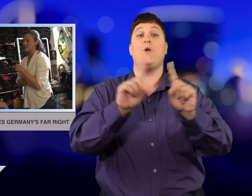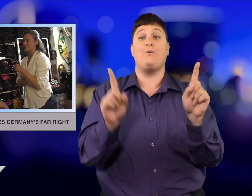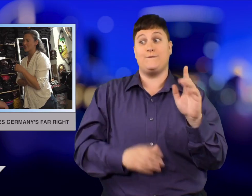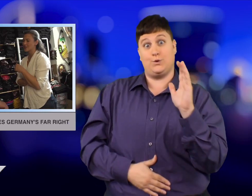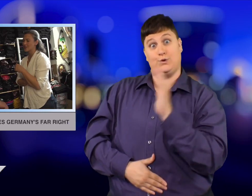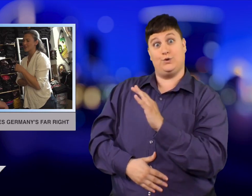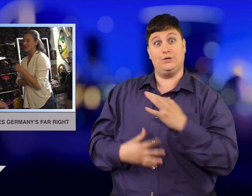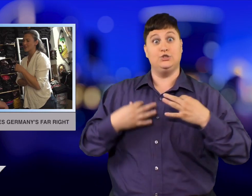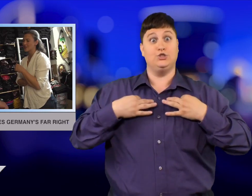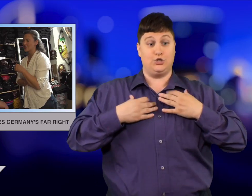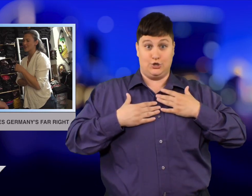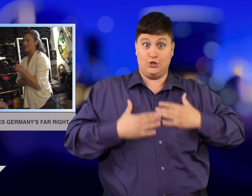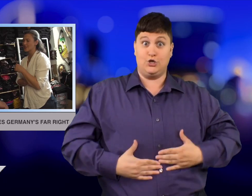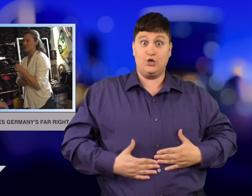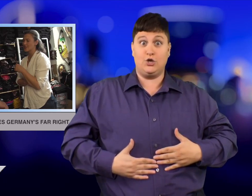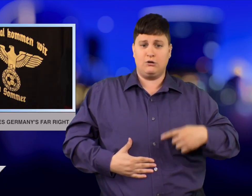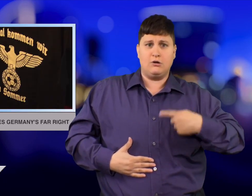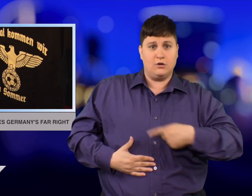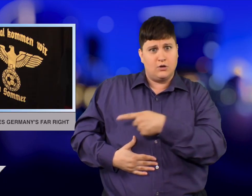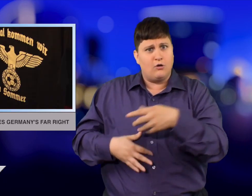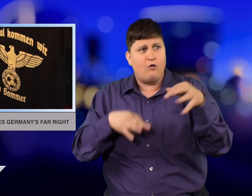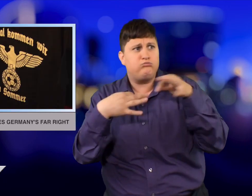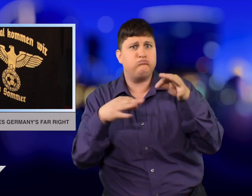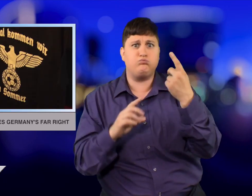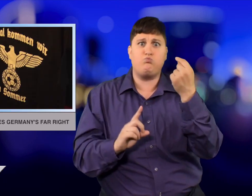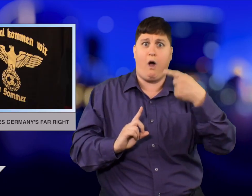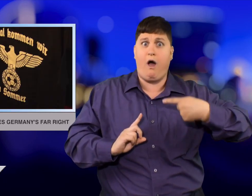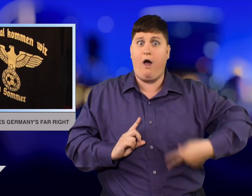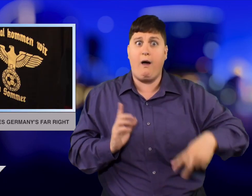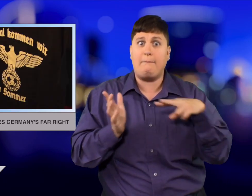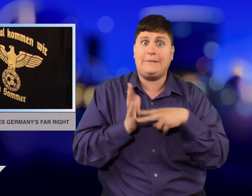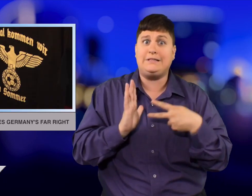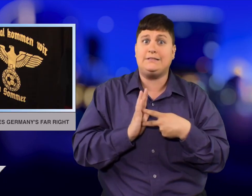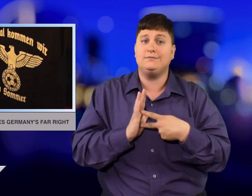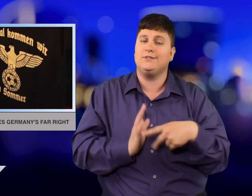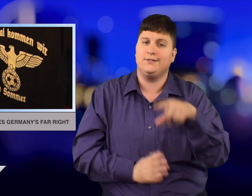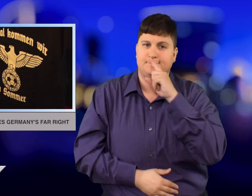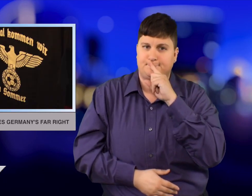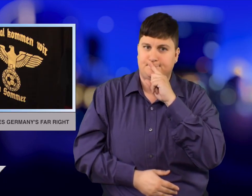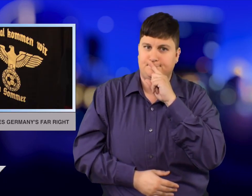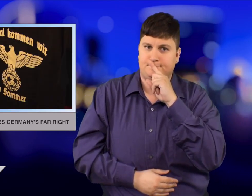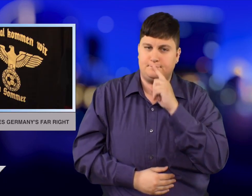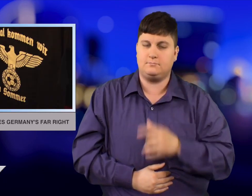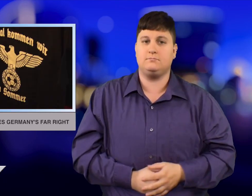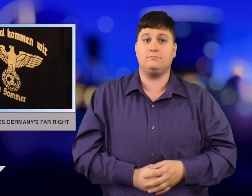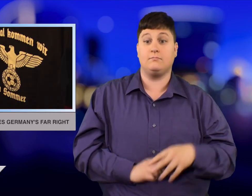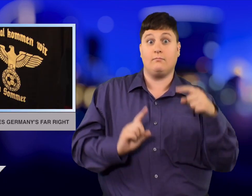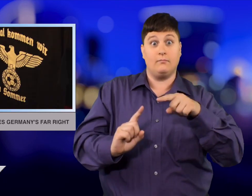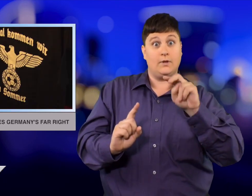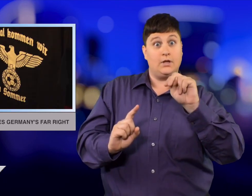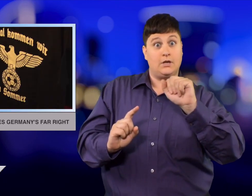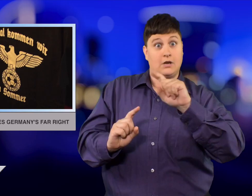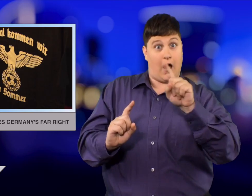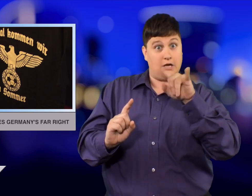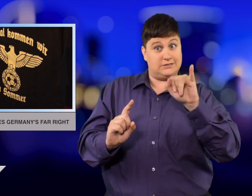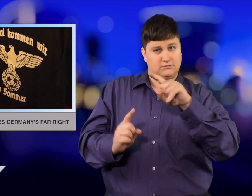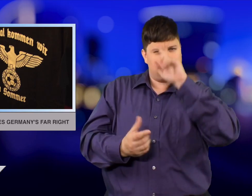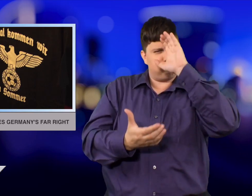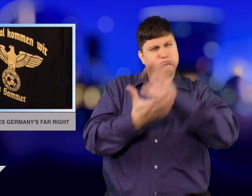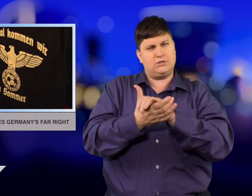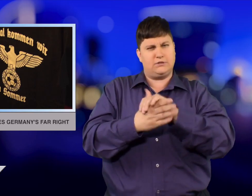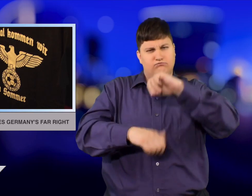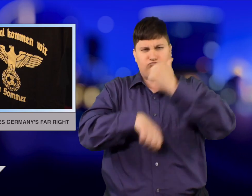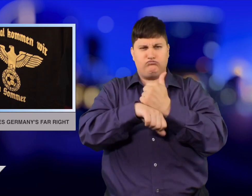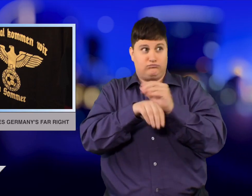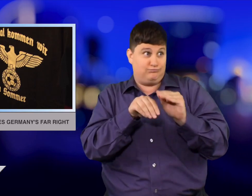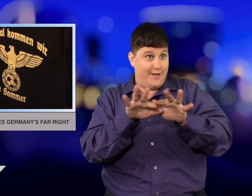However Frenck won't explain what his T-shirts mean and denies that he is spreading Nazi